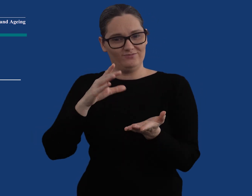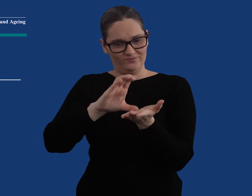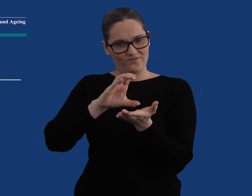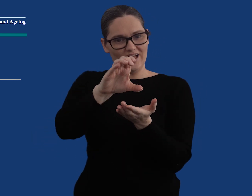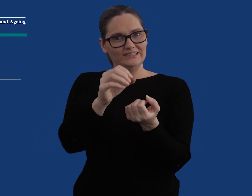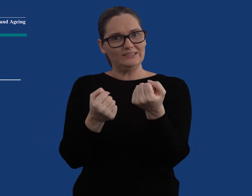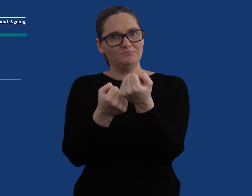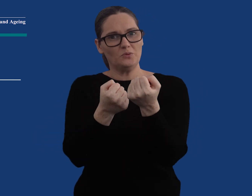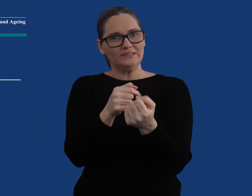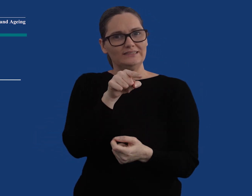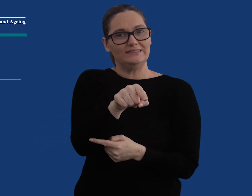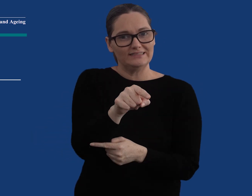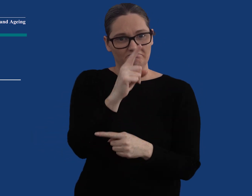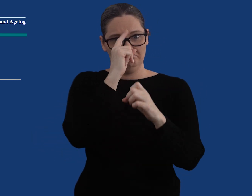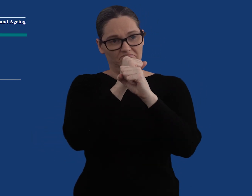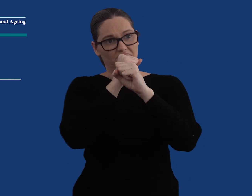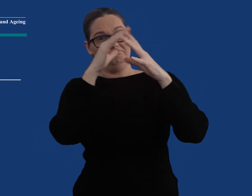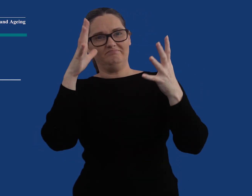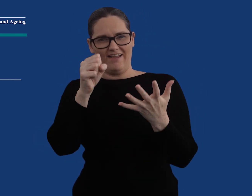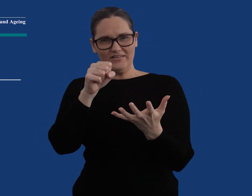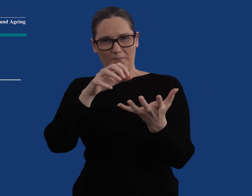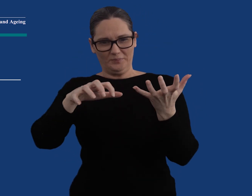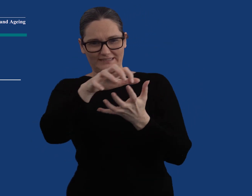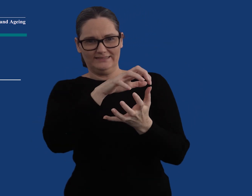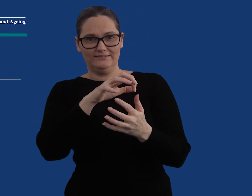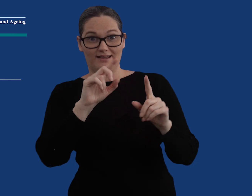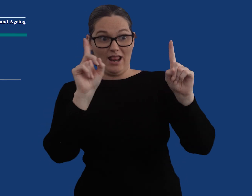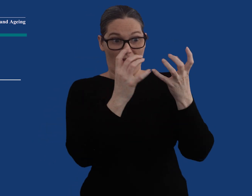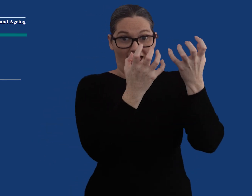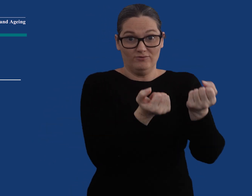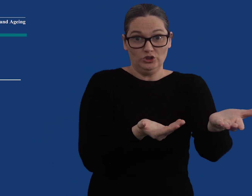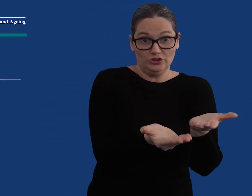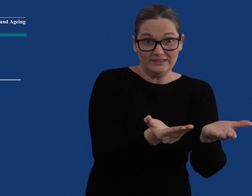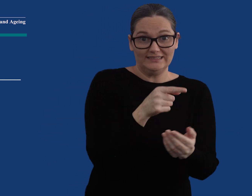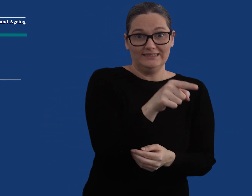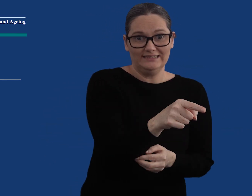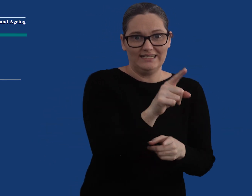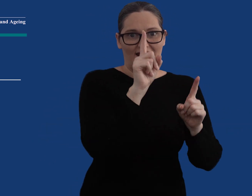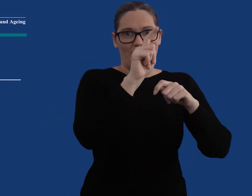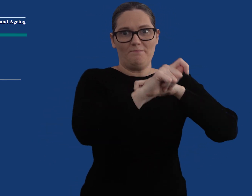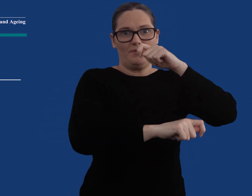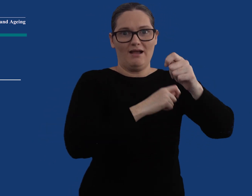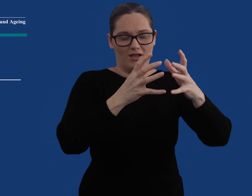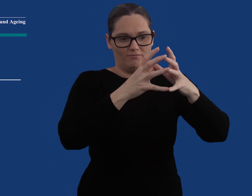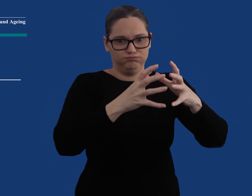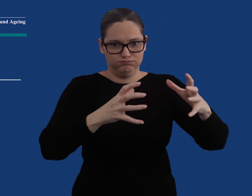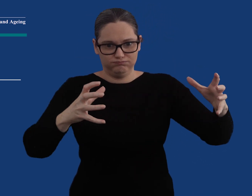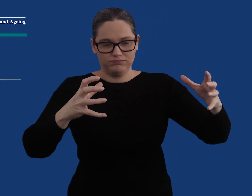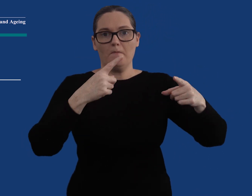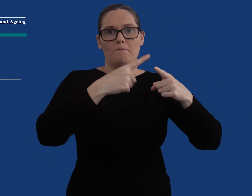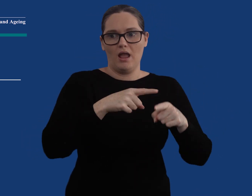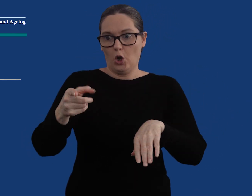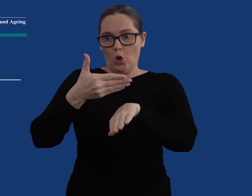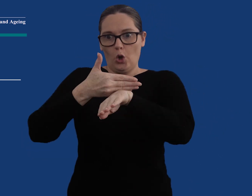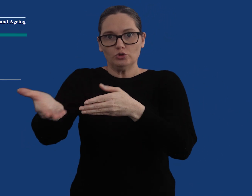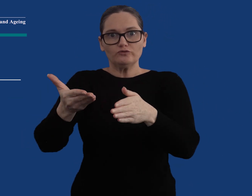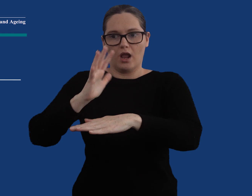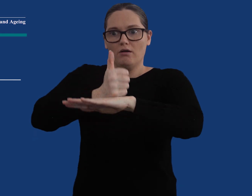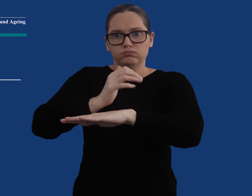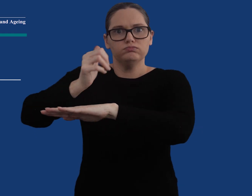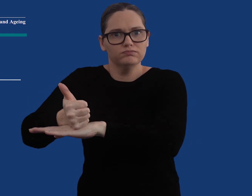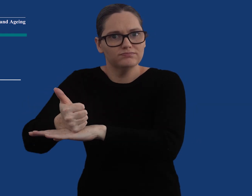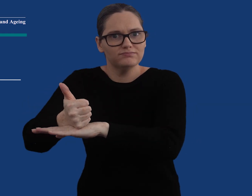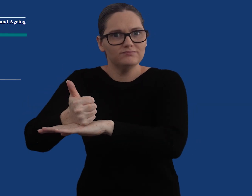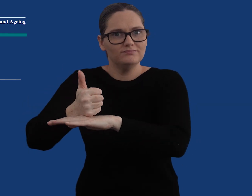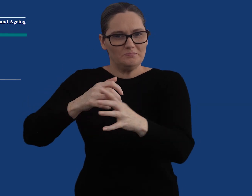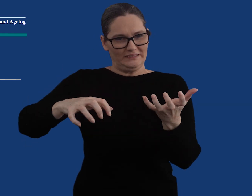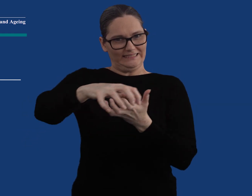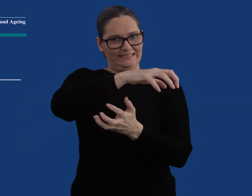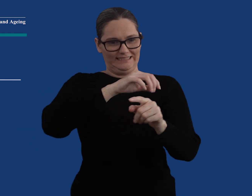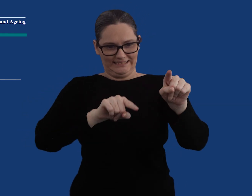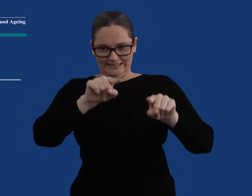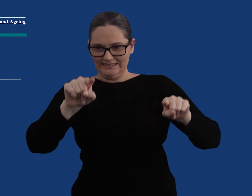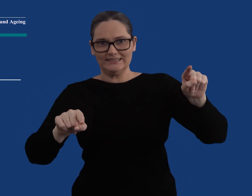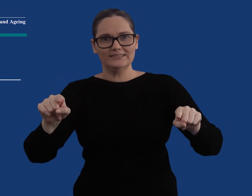as funded supports are expected to include a mix of scaled existing services and new services.